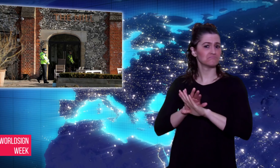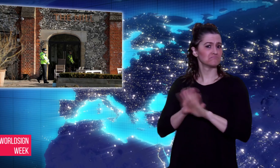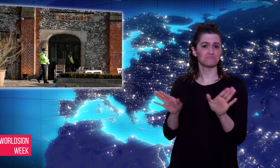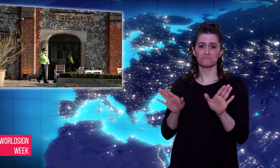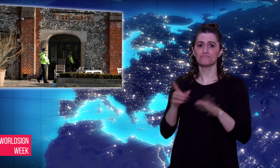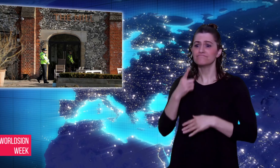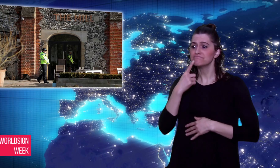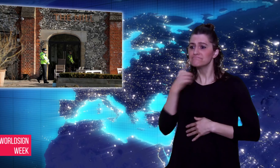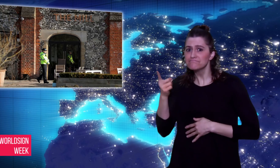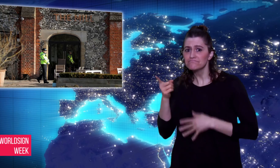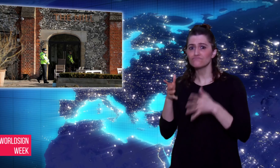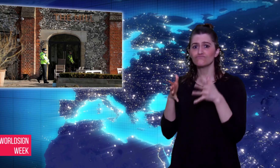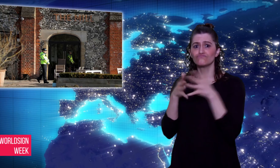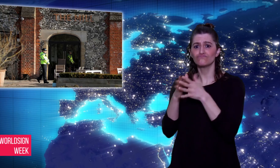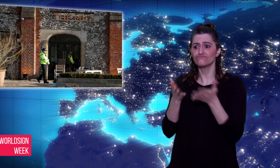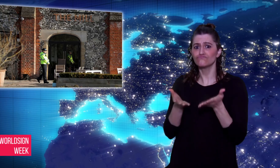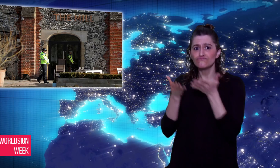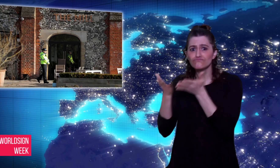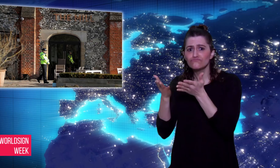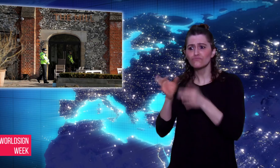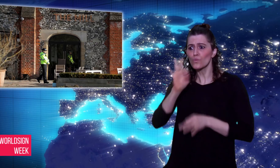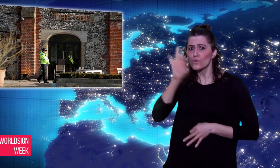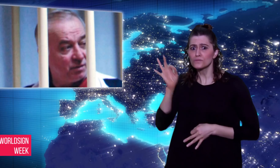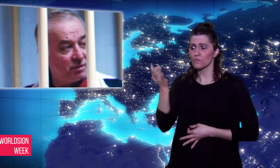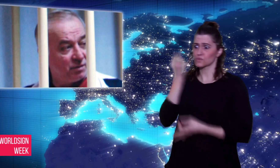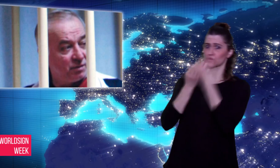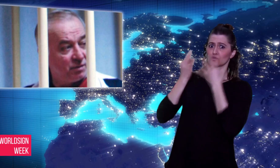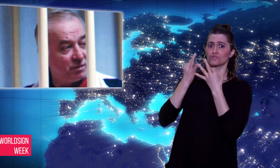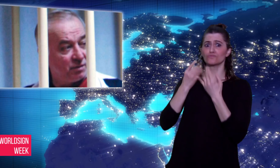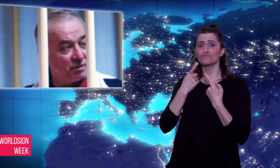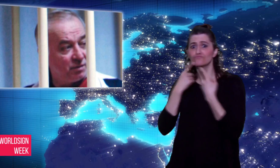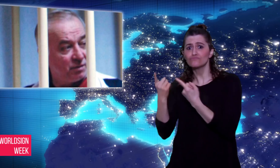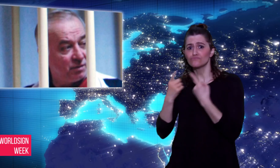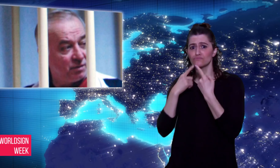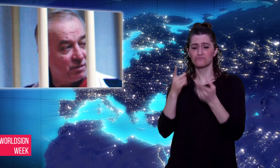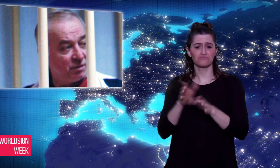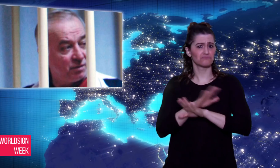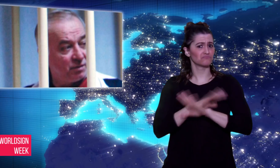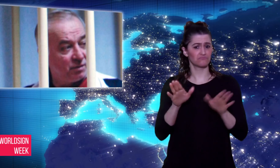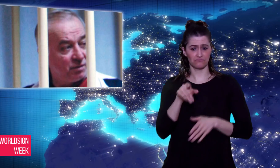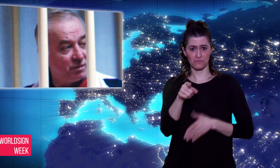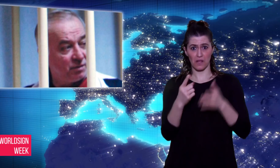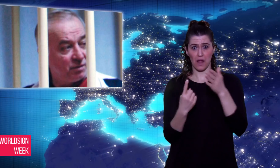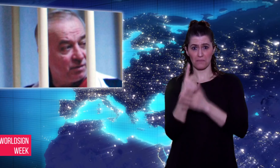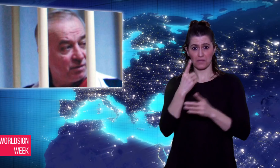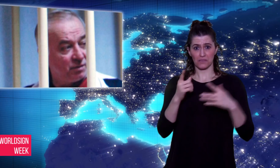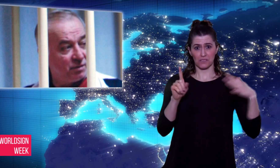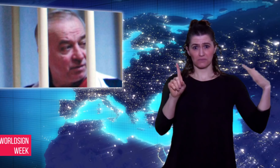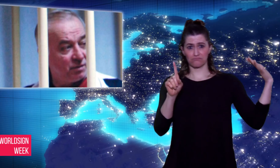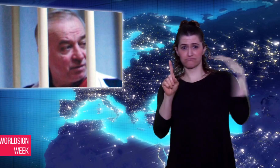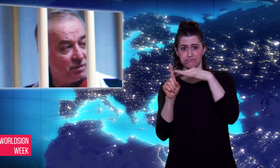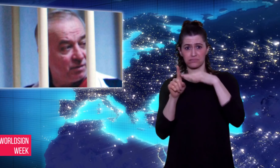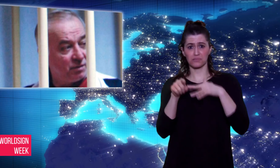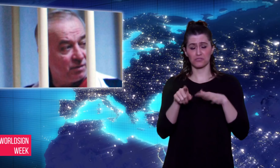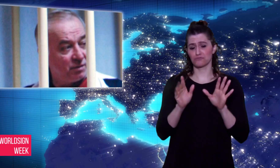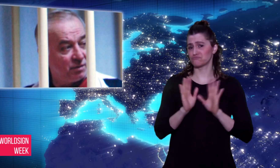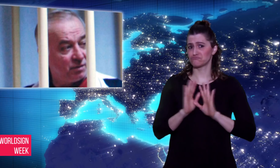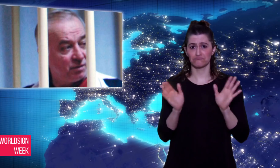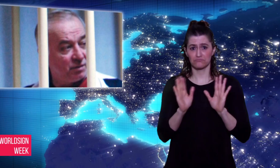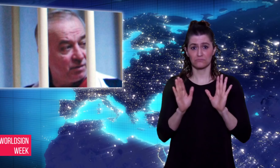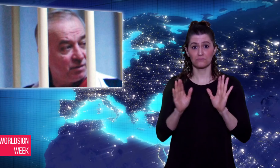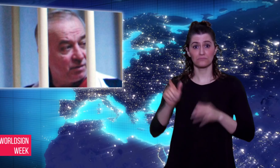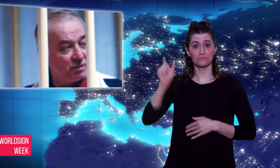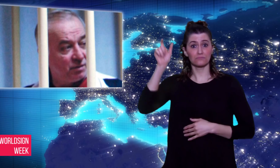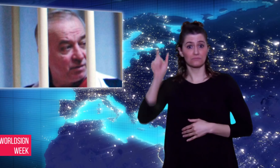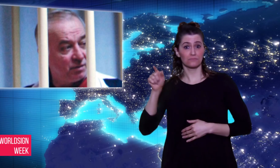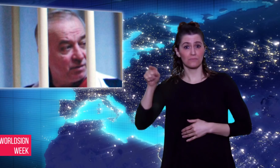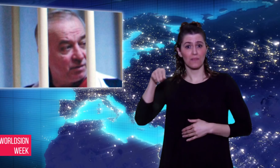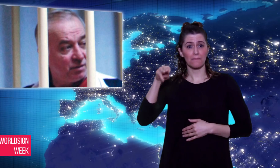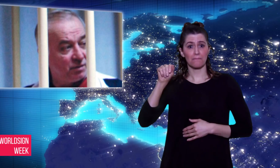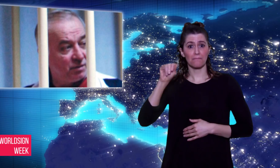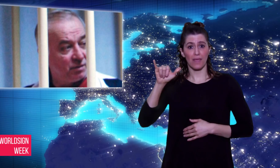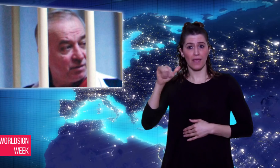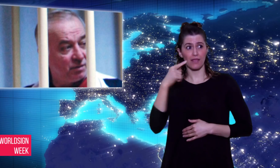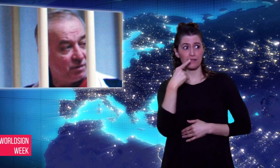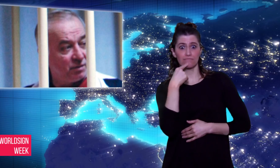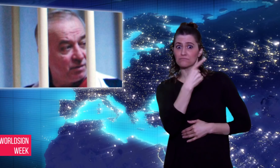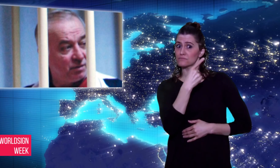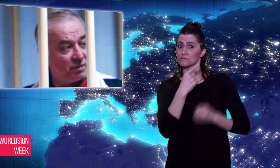attack, and May threatened to retaliate